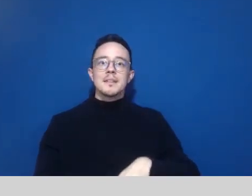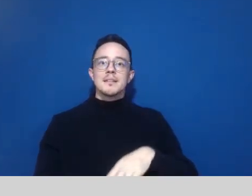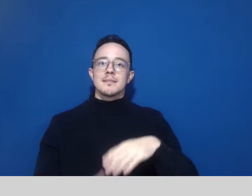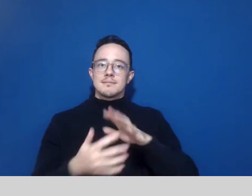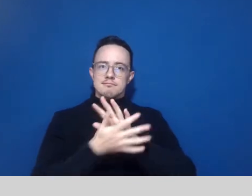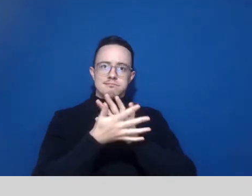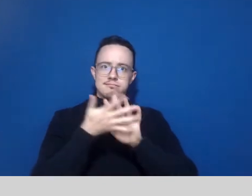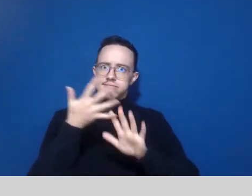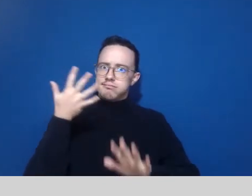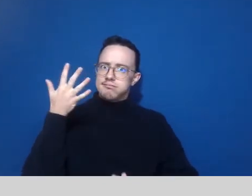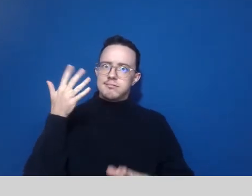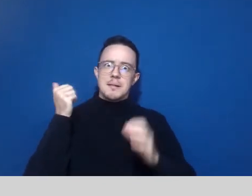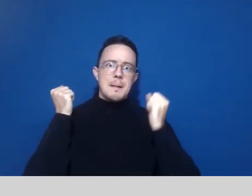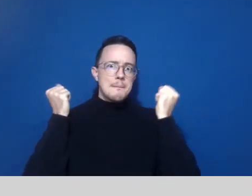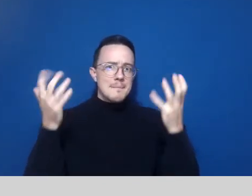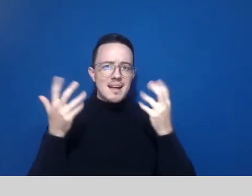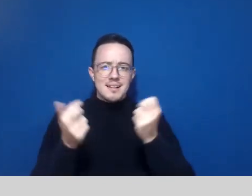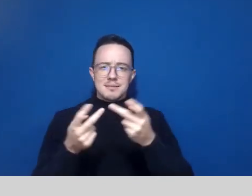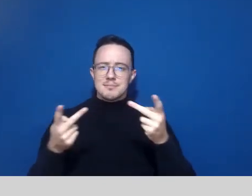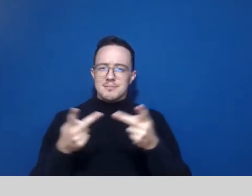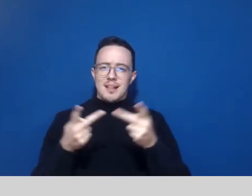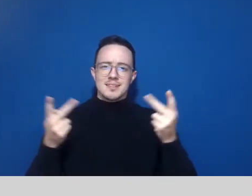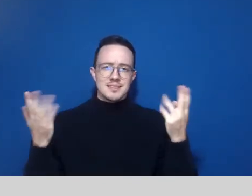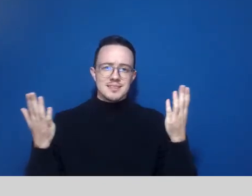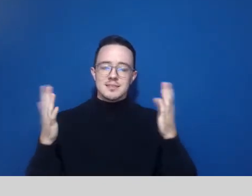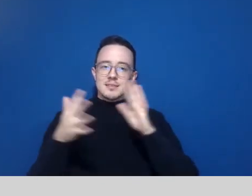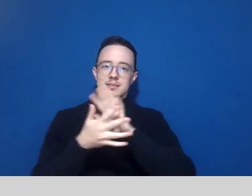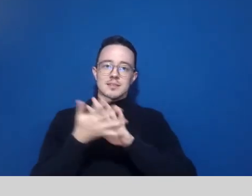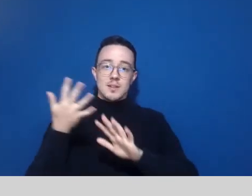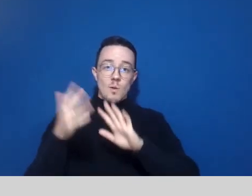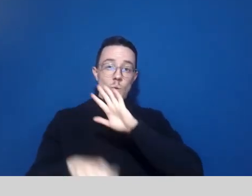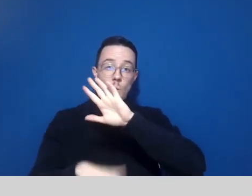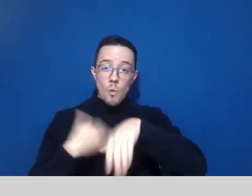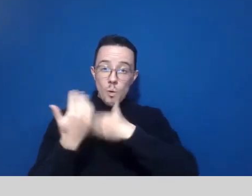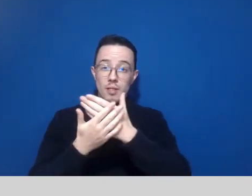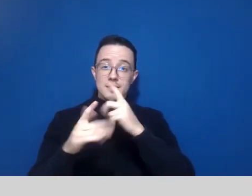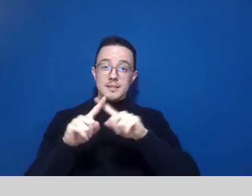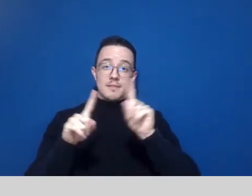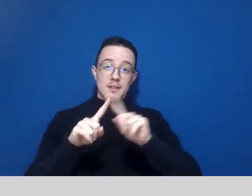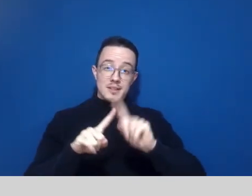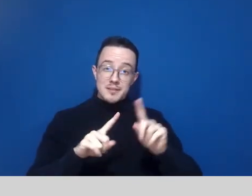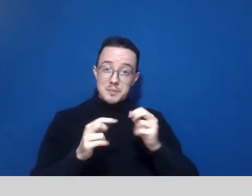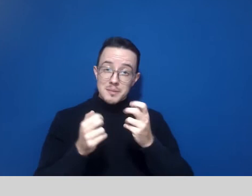in data from LinkedIn and Goodreads and Hacker News and all of these different places,